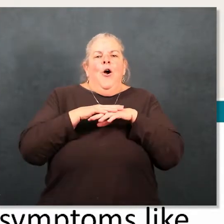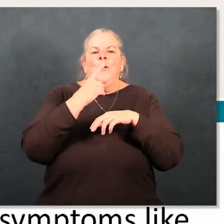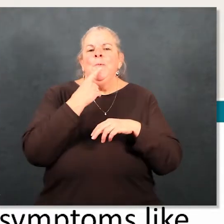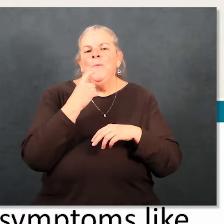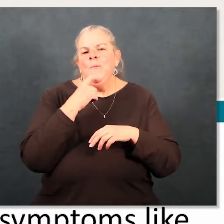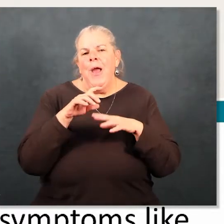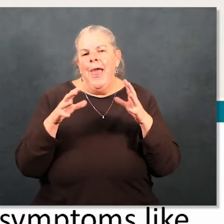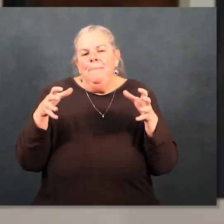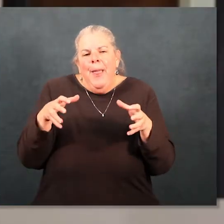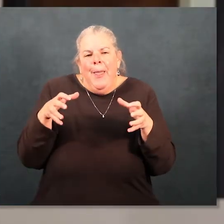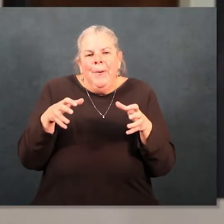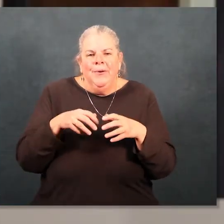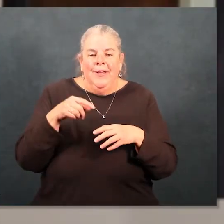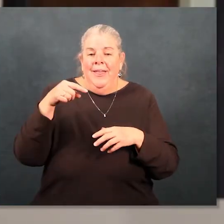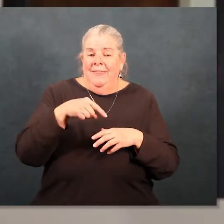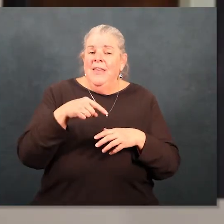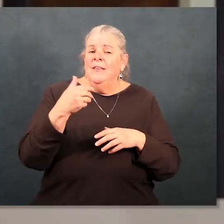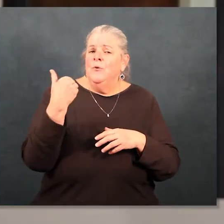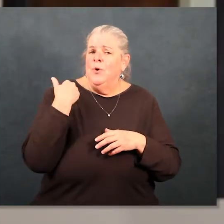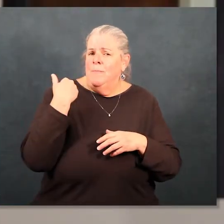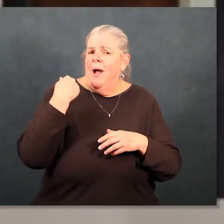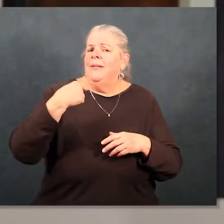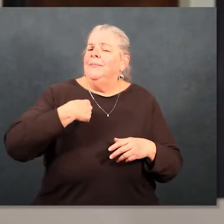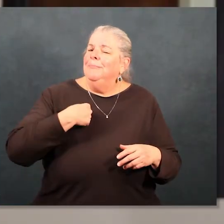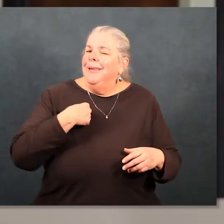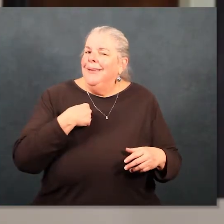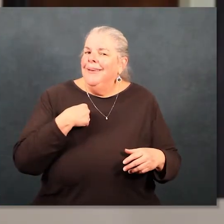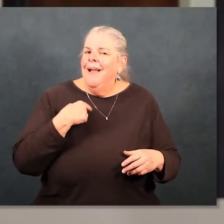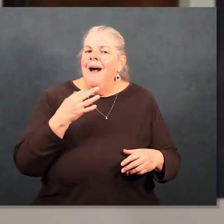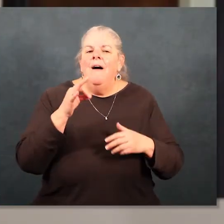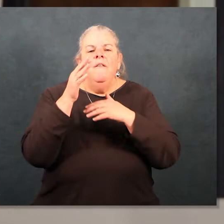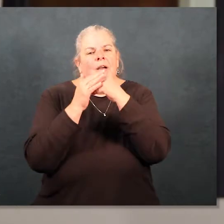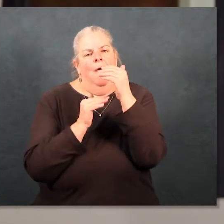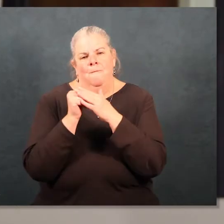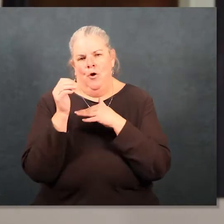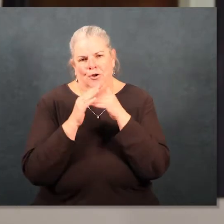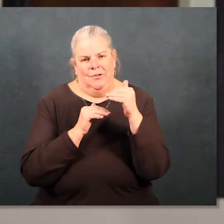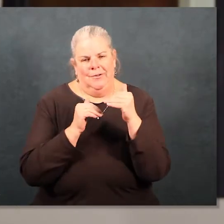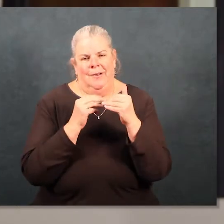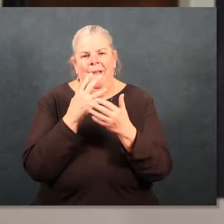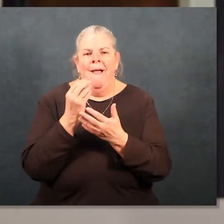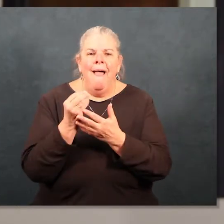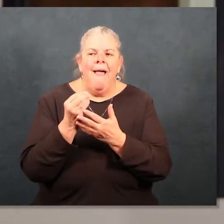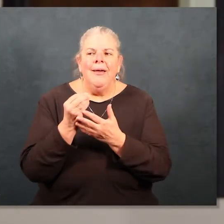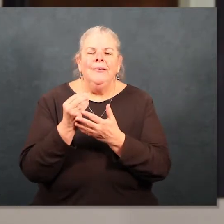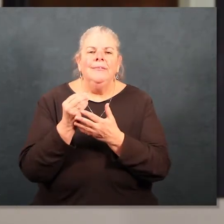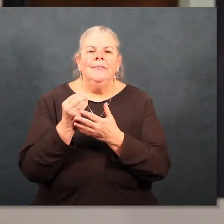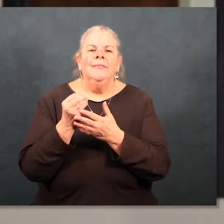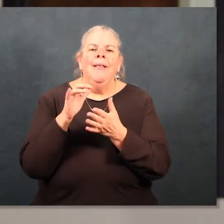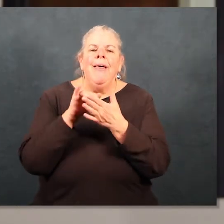And, this kind of reminds me of just the comfort and the comforting relationship